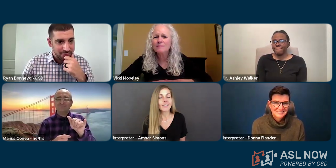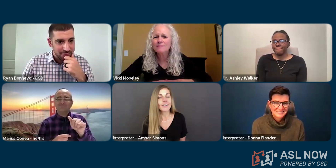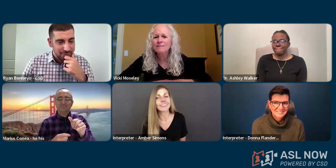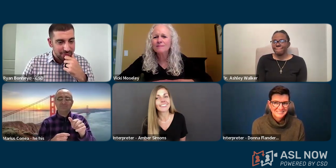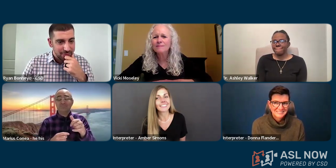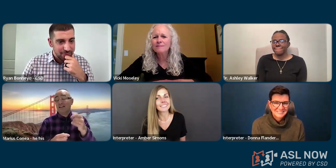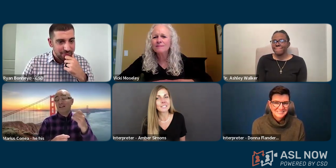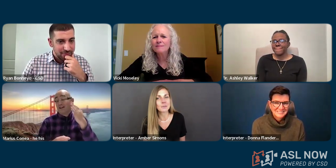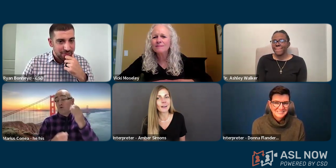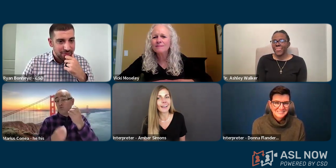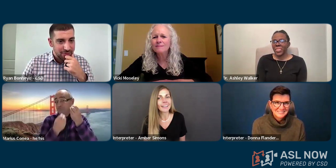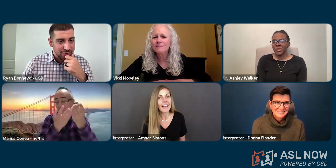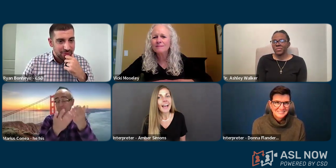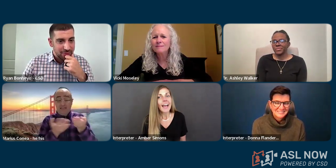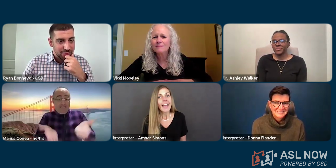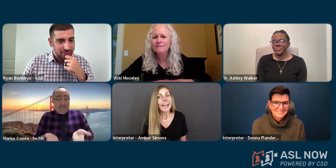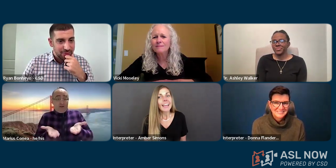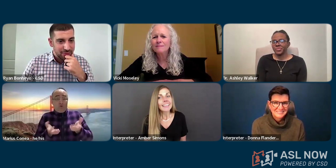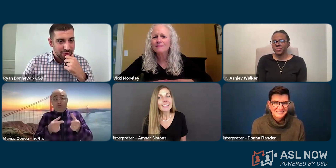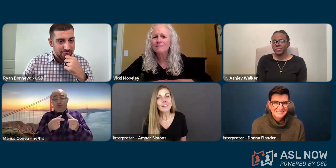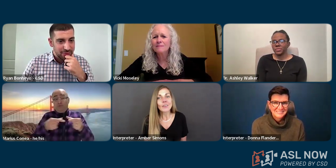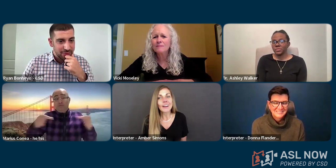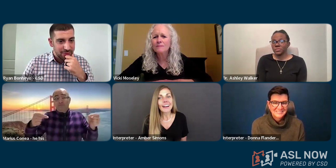Ugh, the TTY